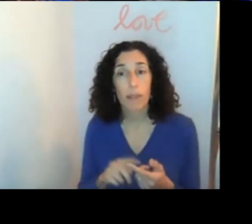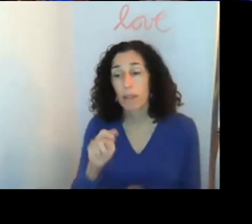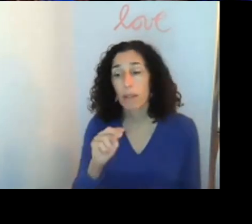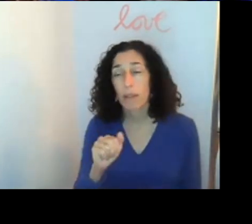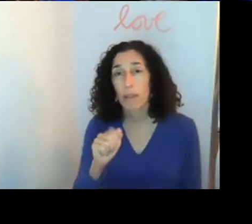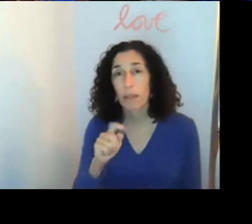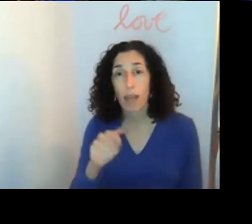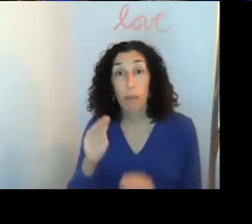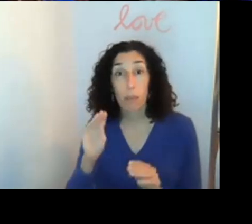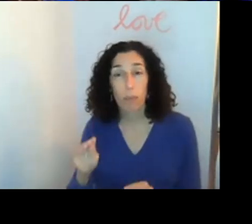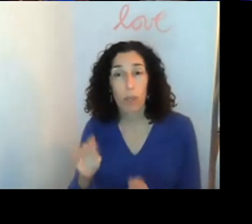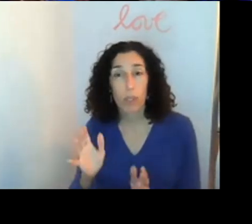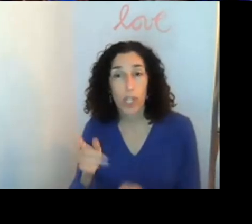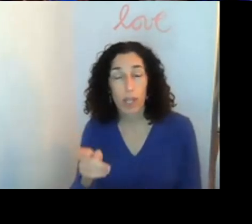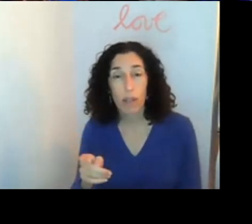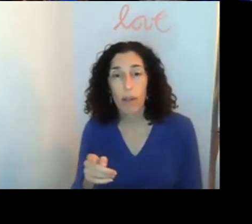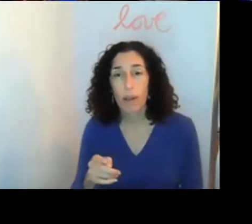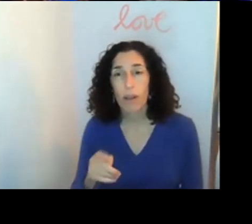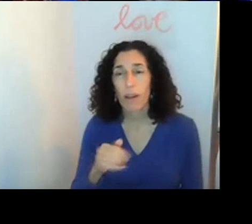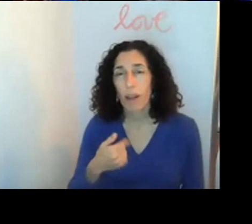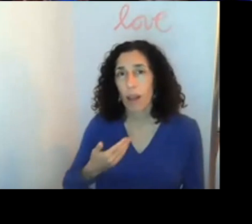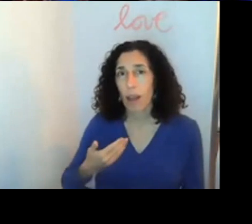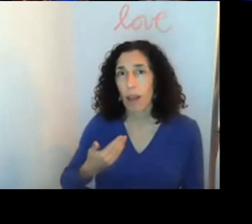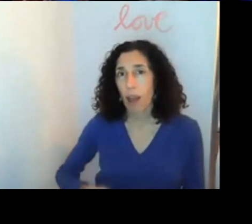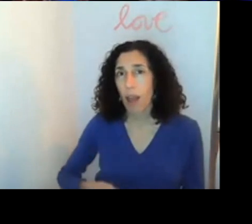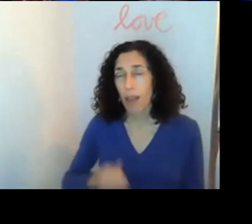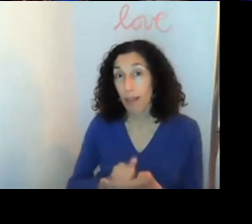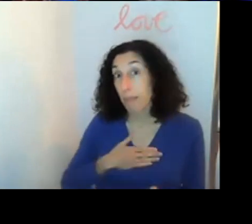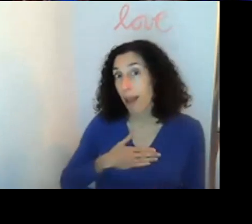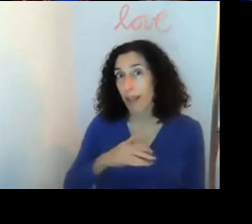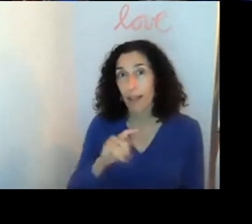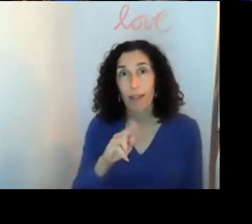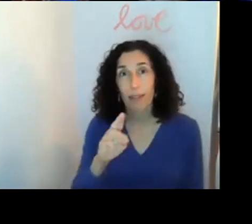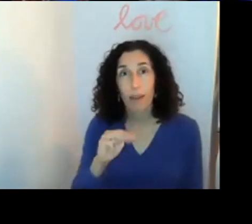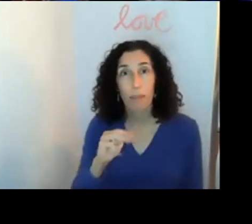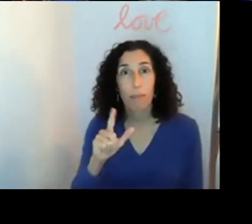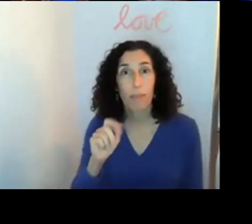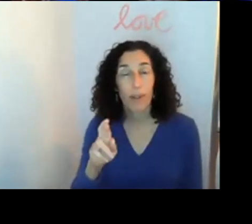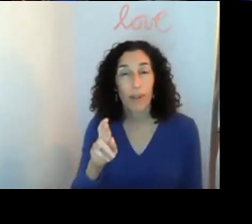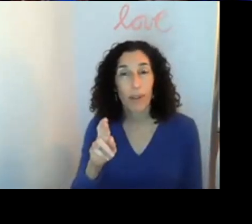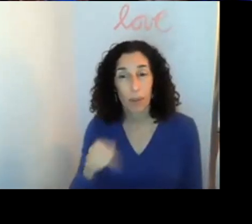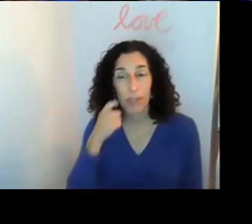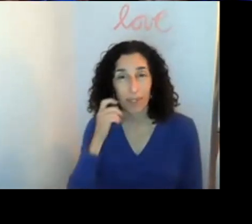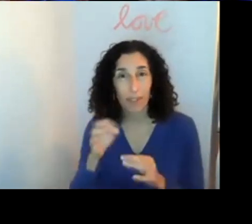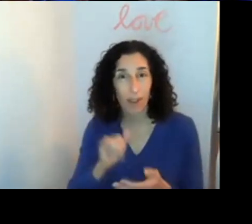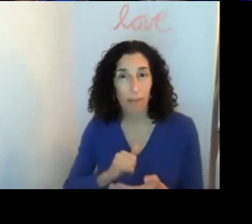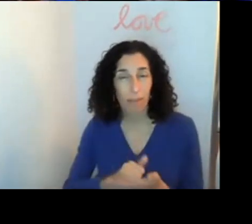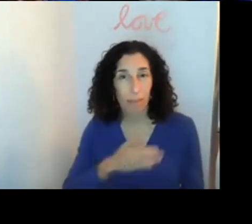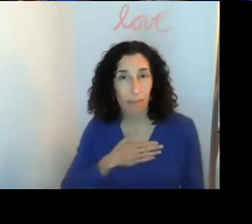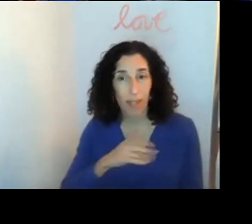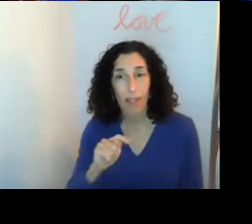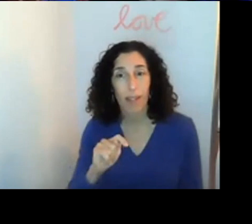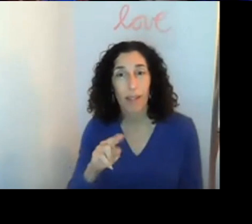it inserted someplace around the website, or like have a description of the website,